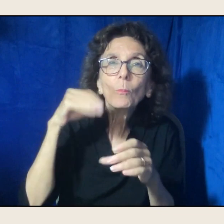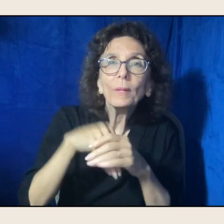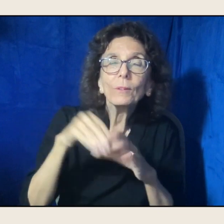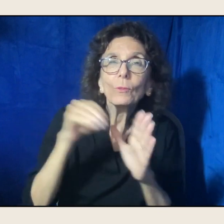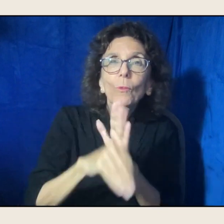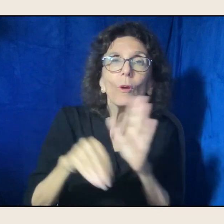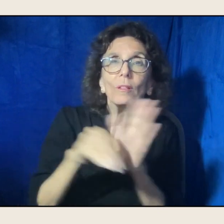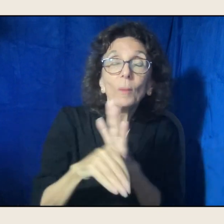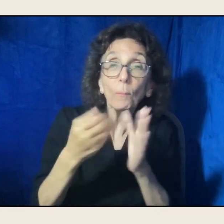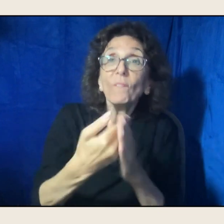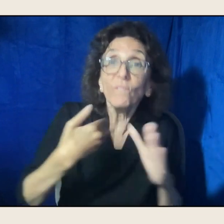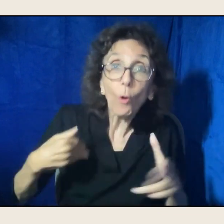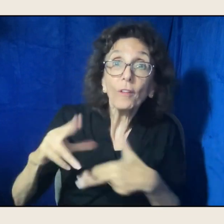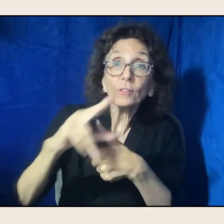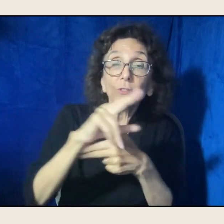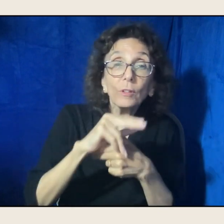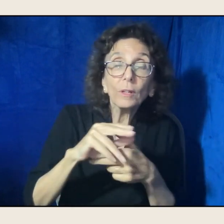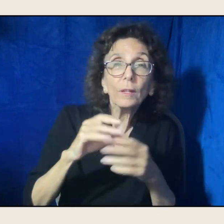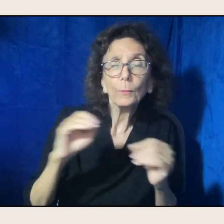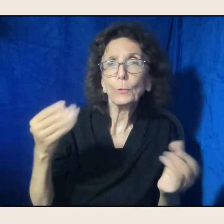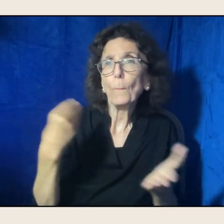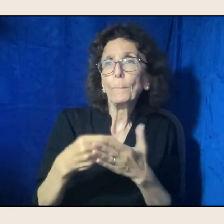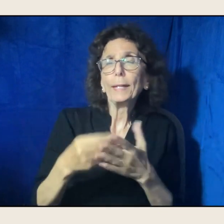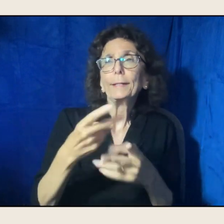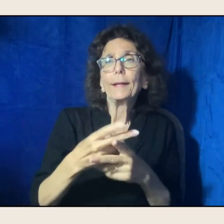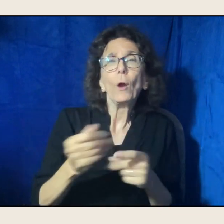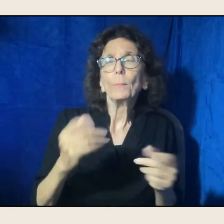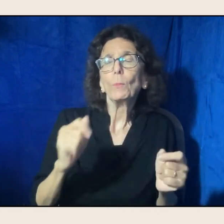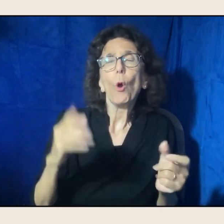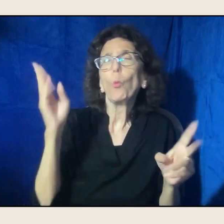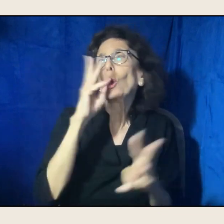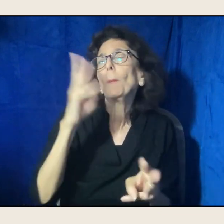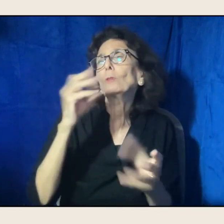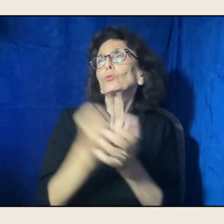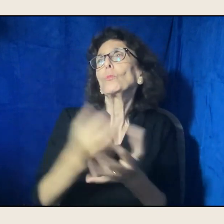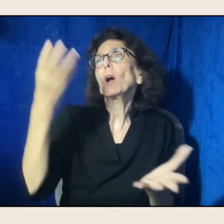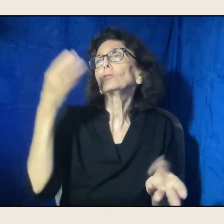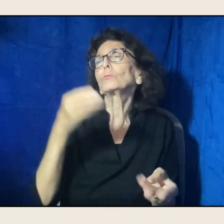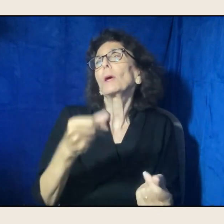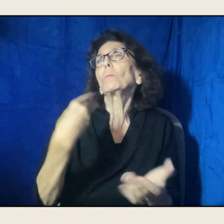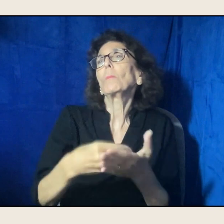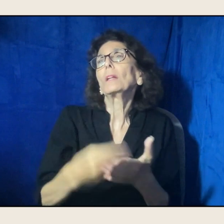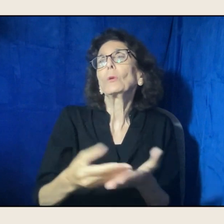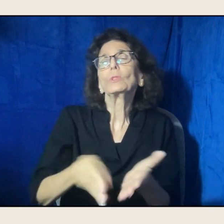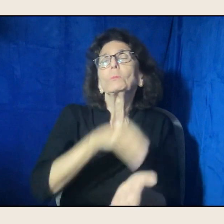While everybody was talking about all the money is going to come in rebuild this amazing city.